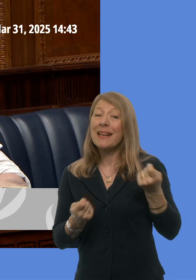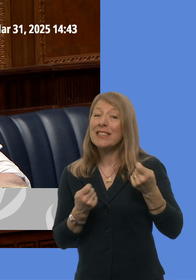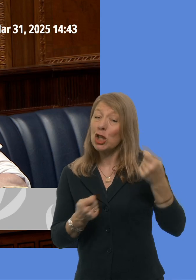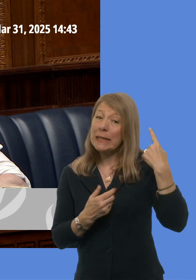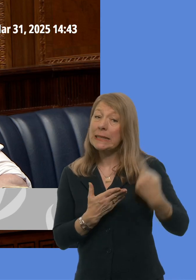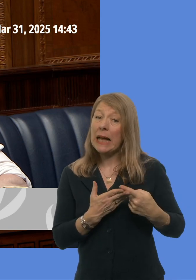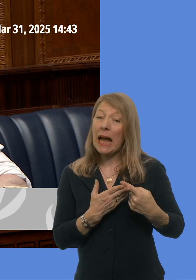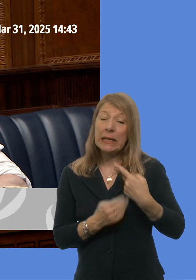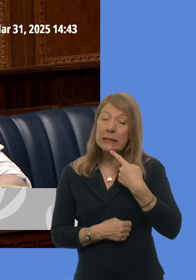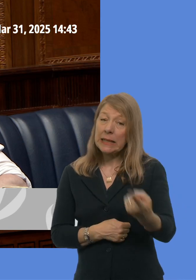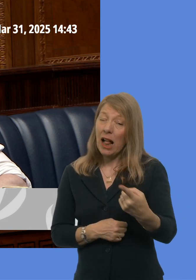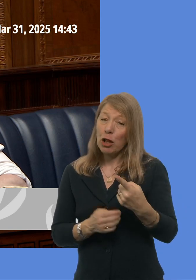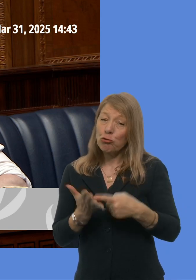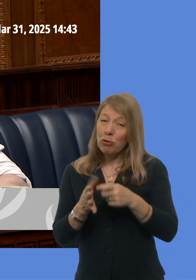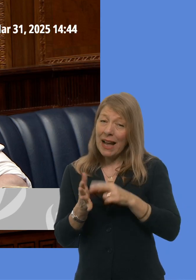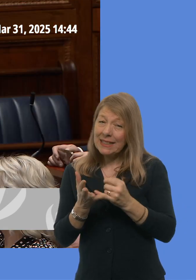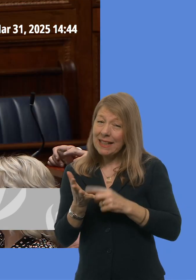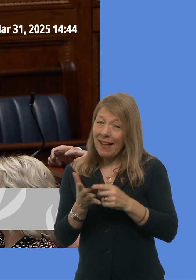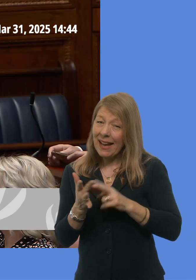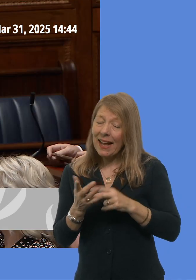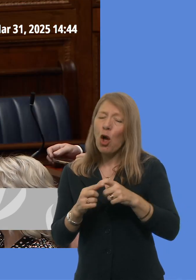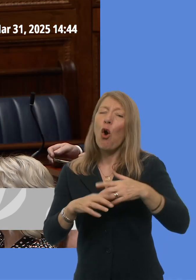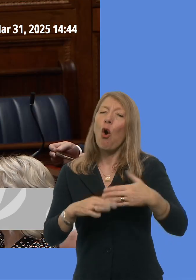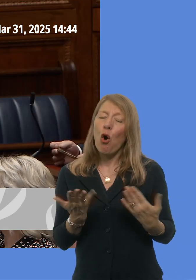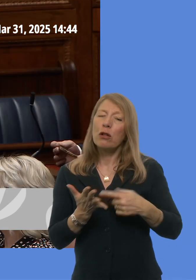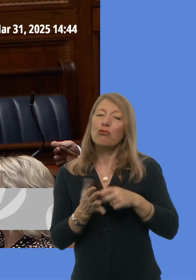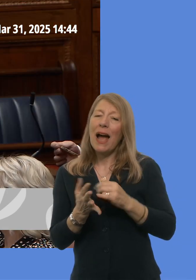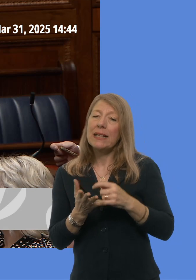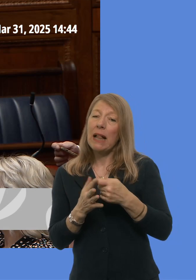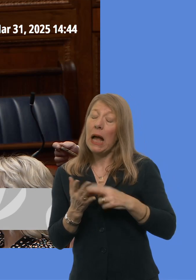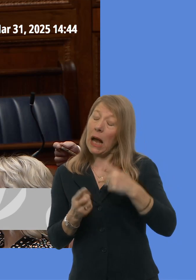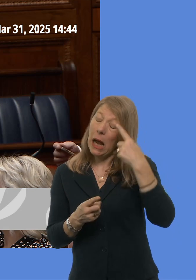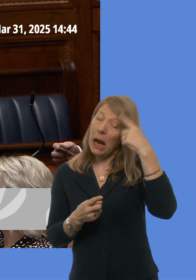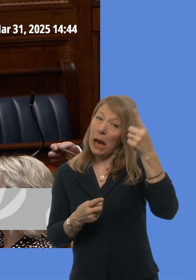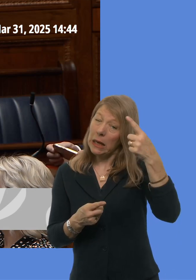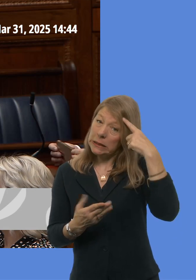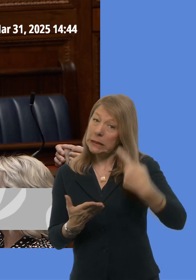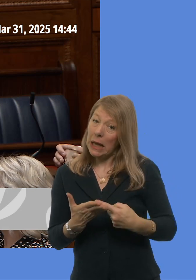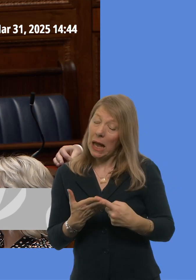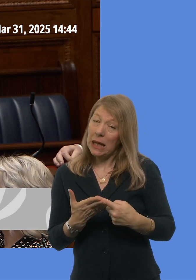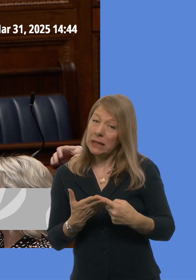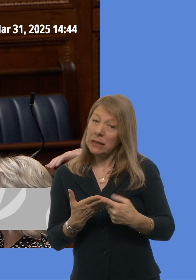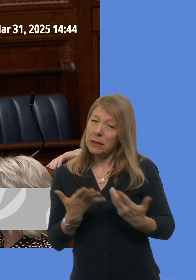decision under the direction of the Minister? Is there a justification? Many people out there will ask, what is